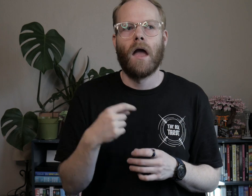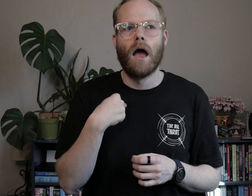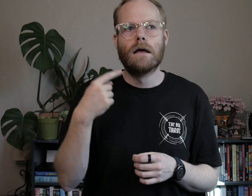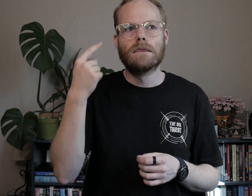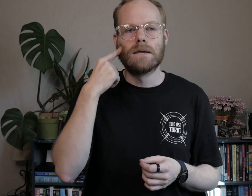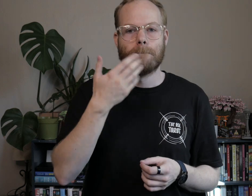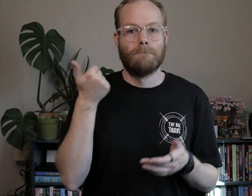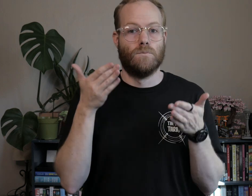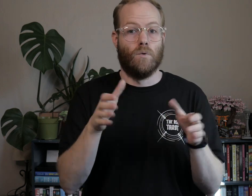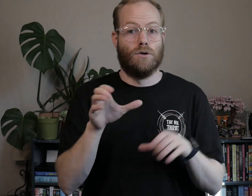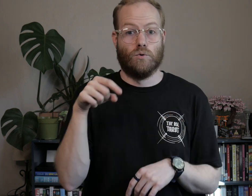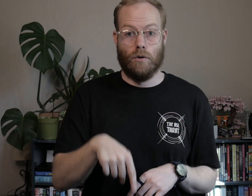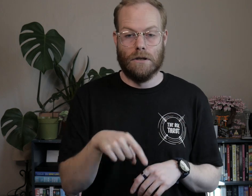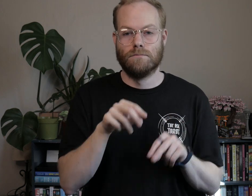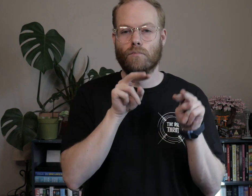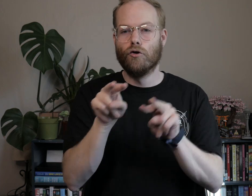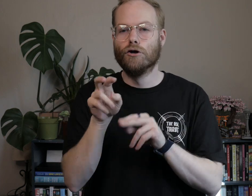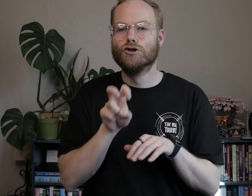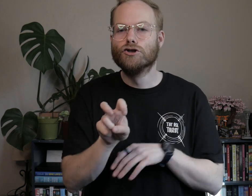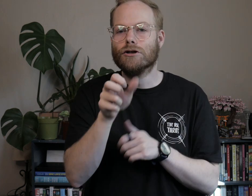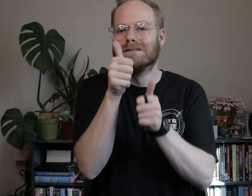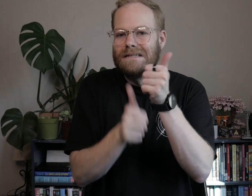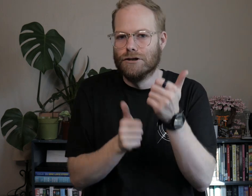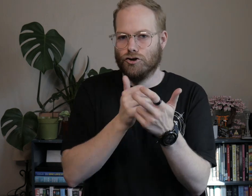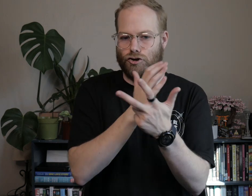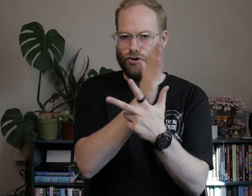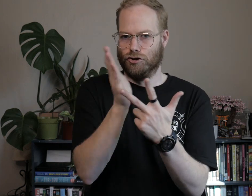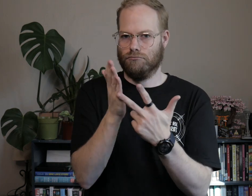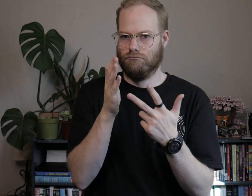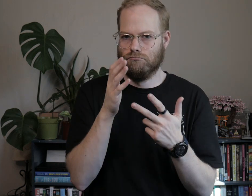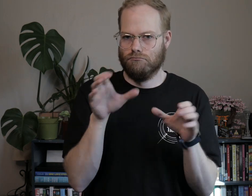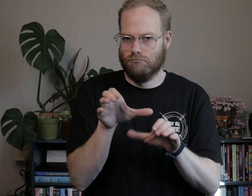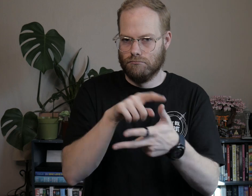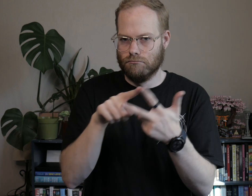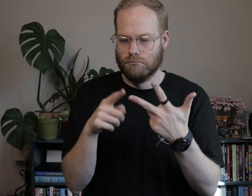I think the best way to do this is by looking at the journeys each character takes,